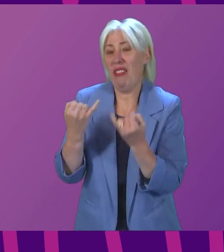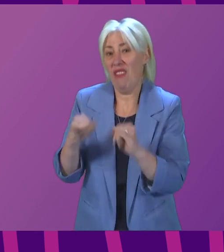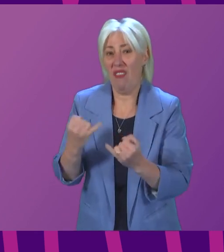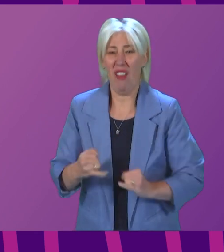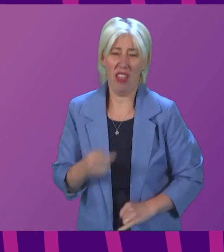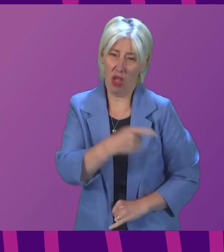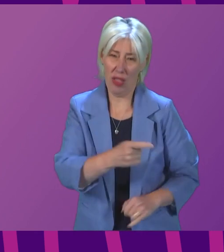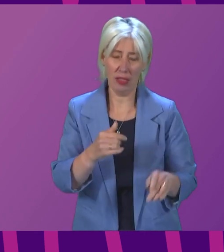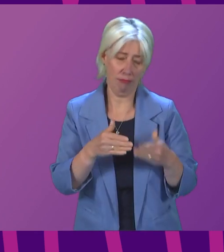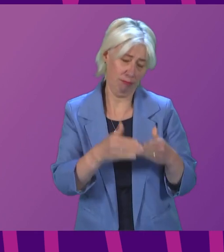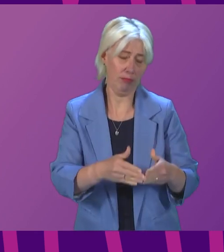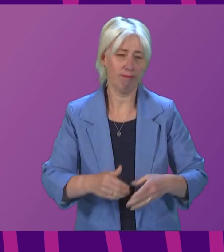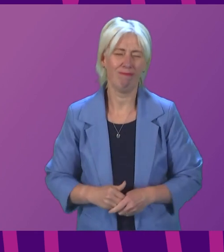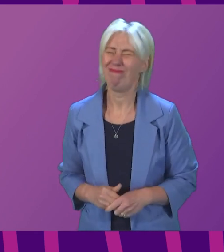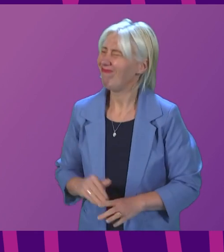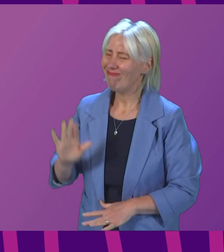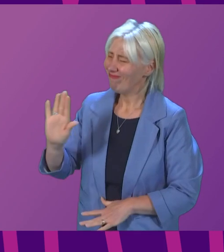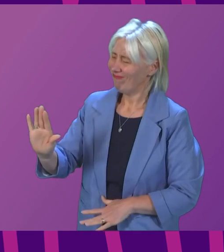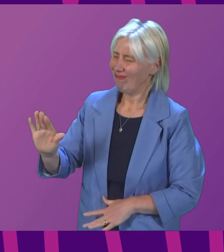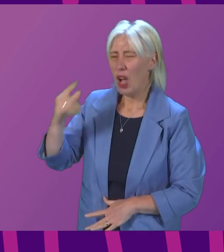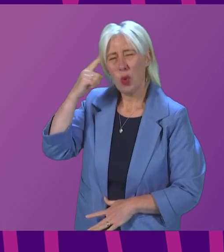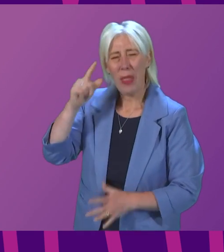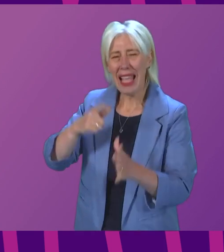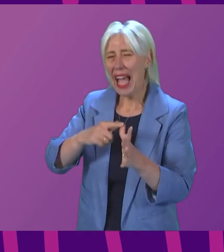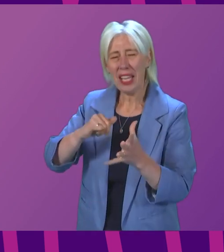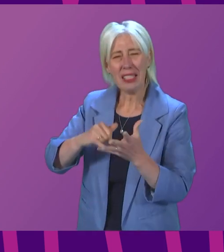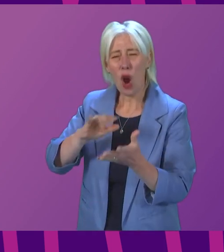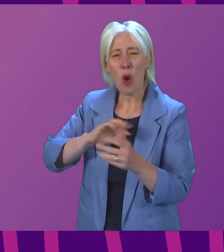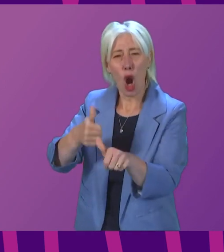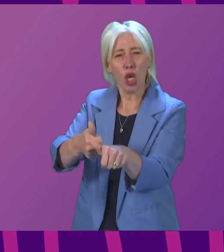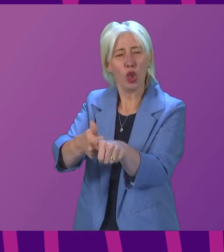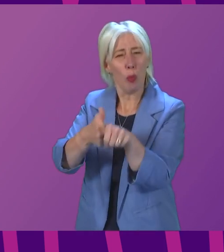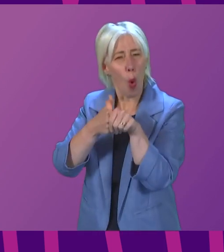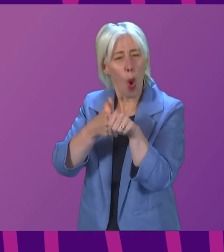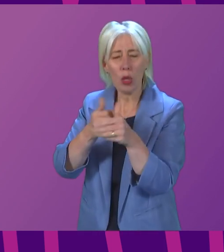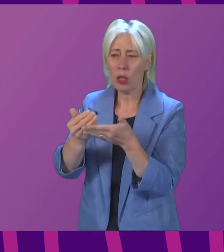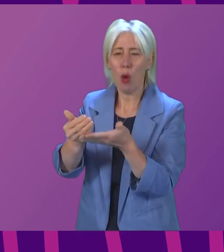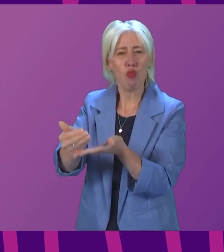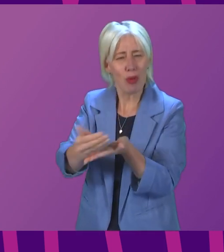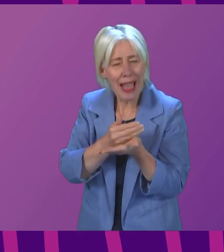I do not think that Anas Sarwar really does support the protection and retention of employment.